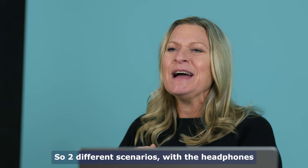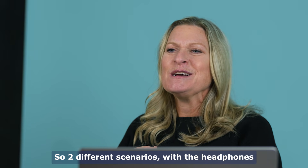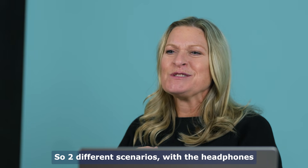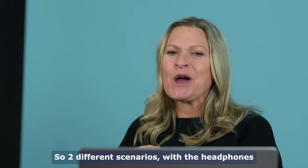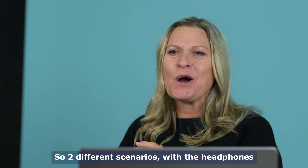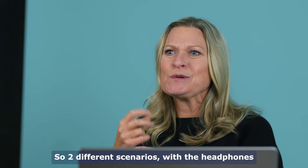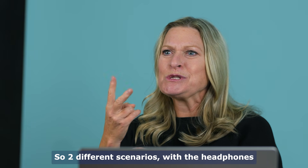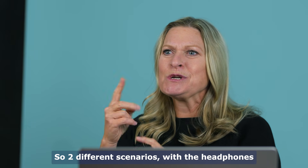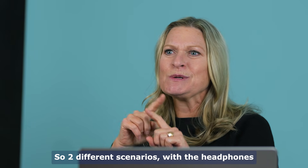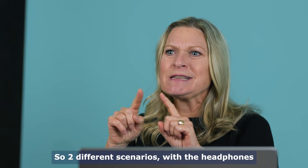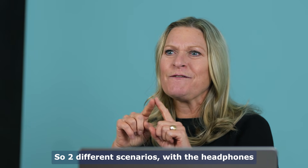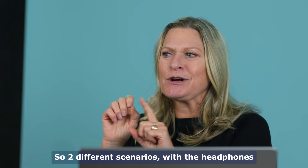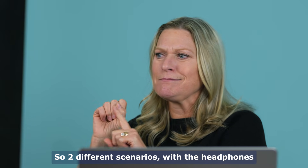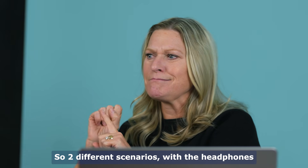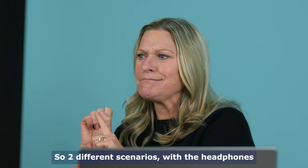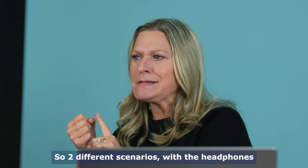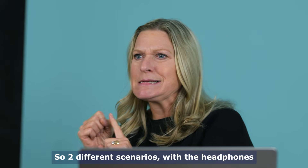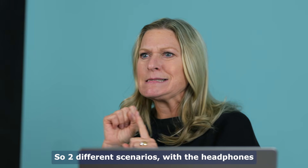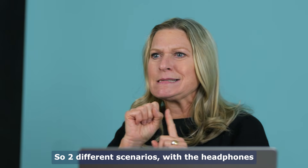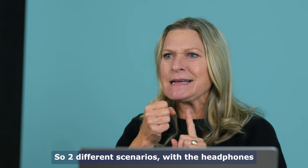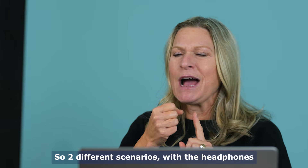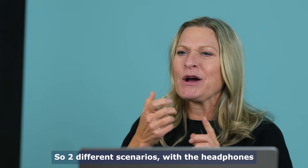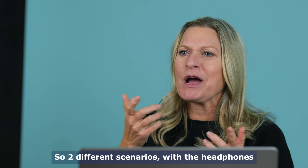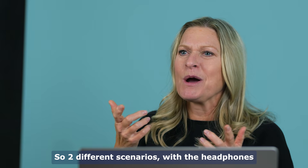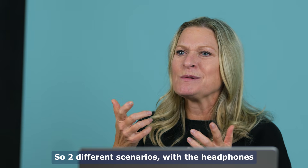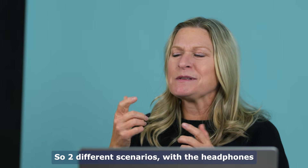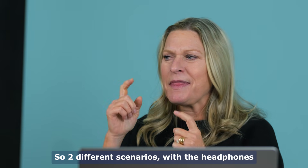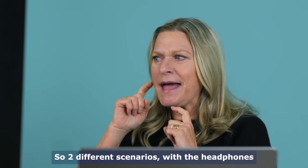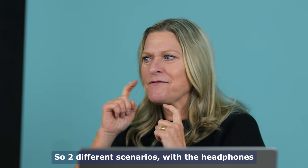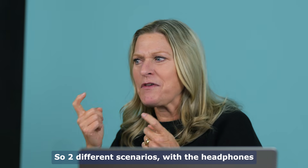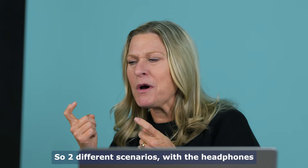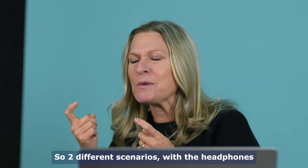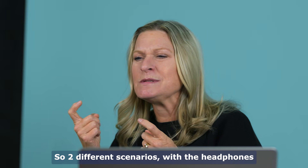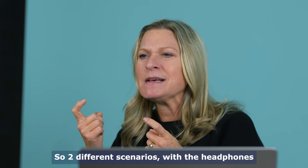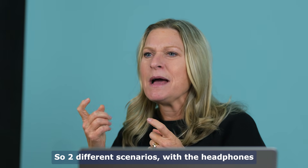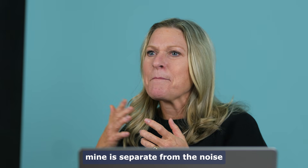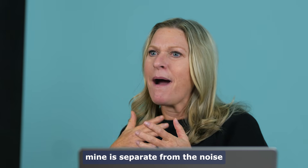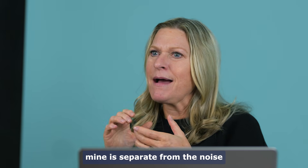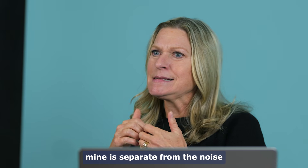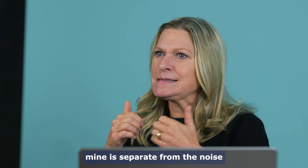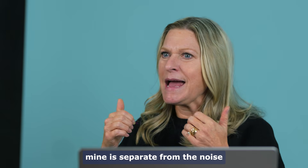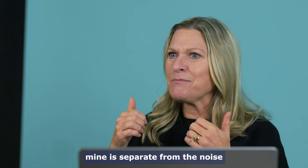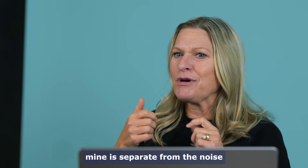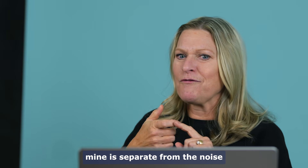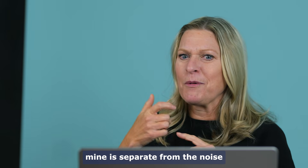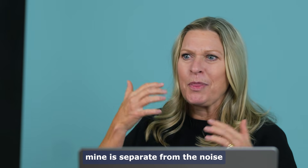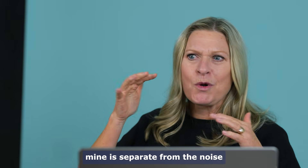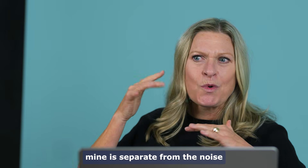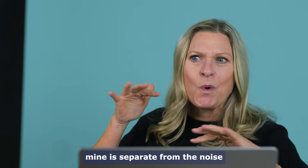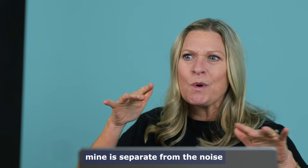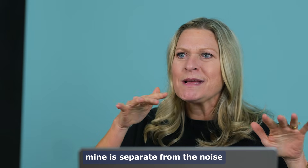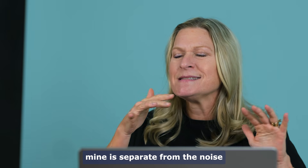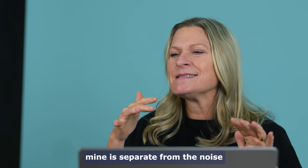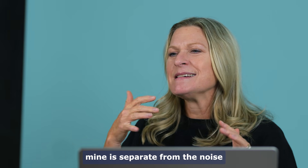So 2 different scenarios, with the headphones mine is separate from the noise